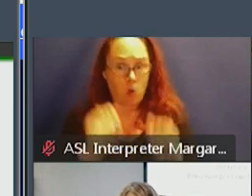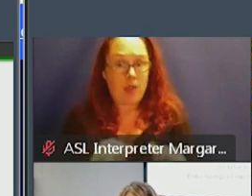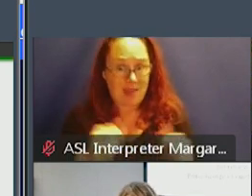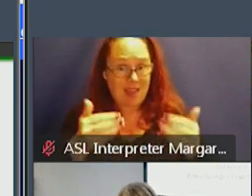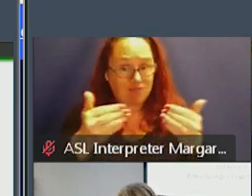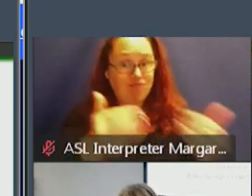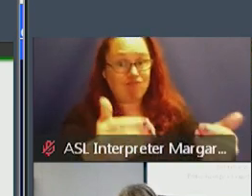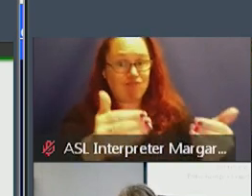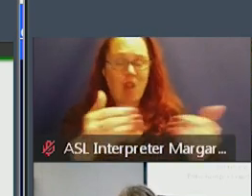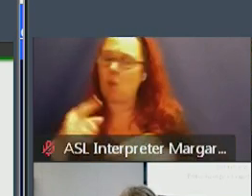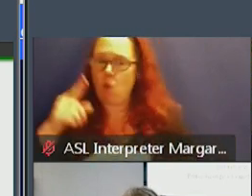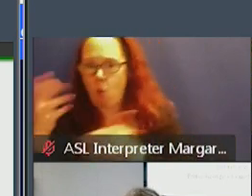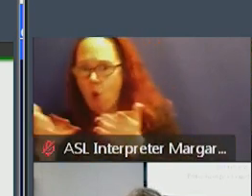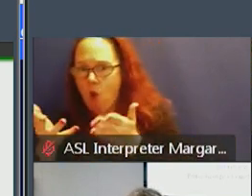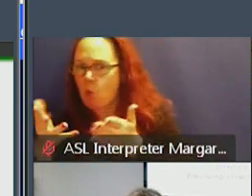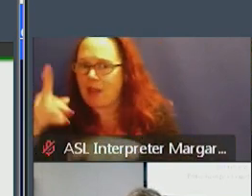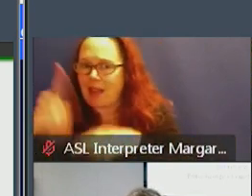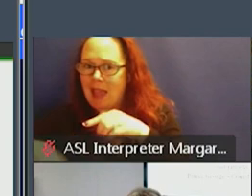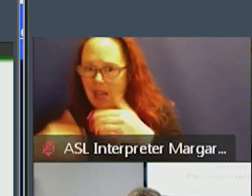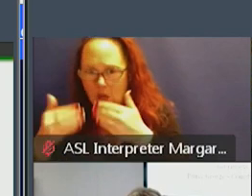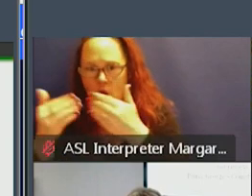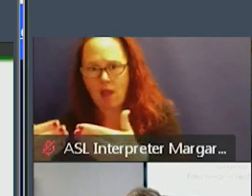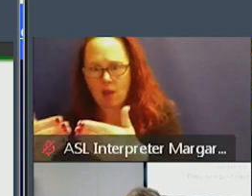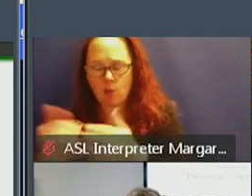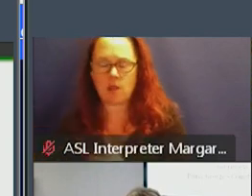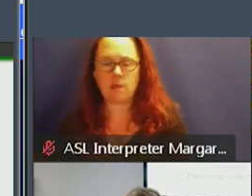You know, everyone who testified without question,